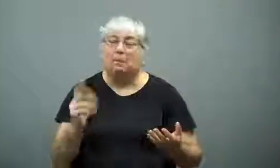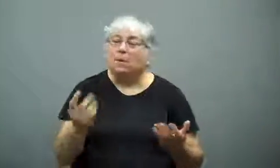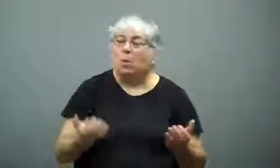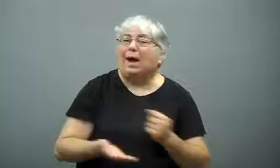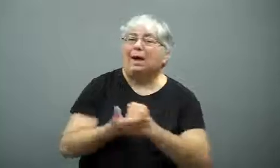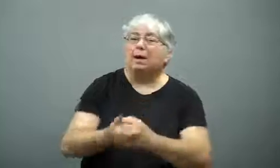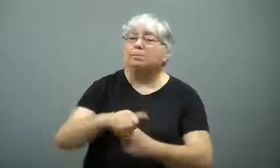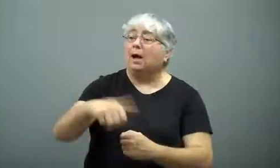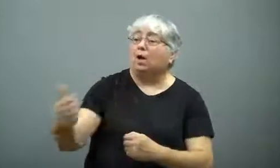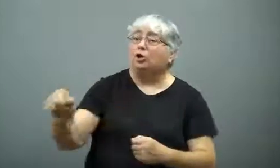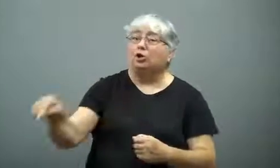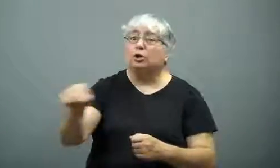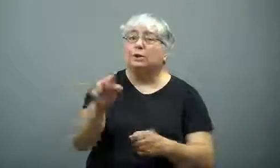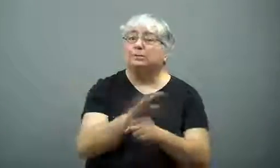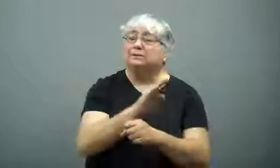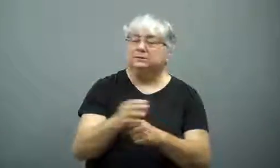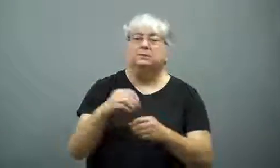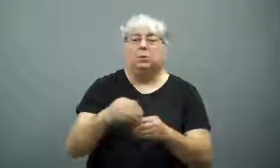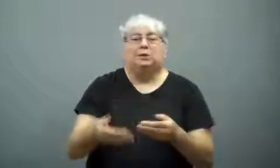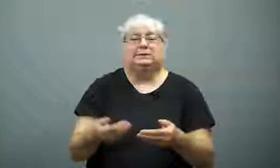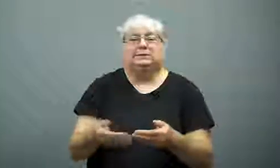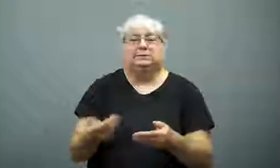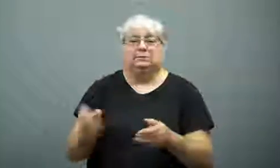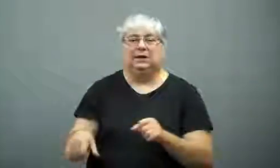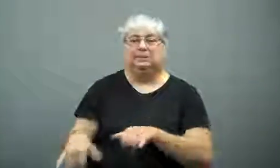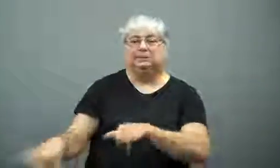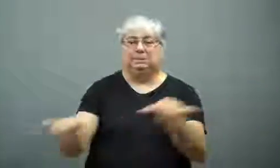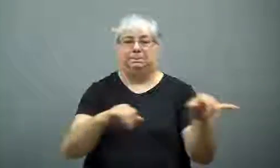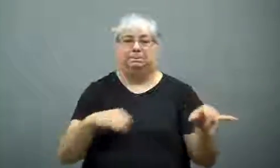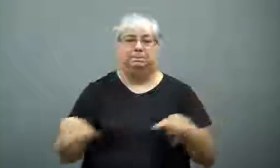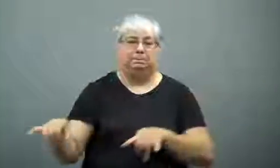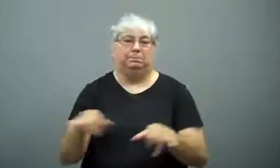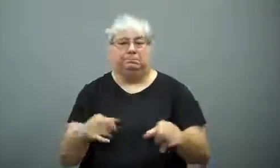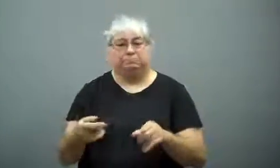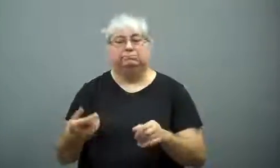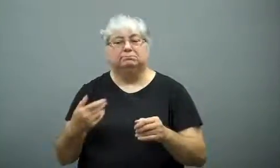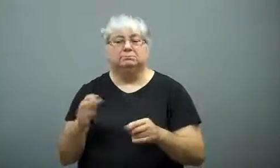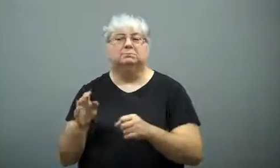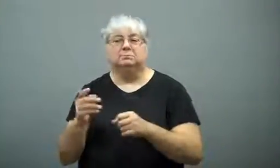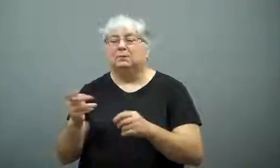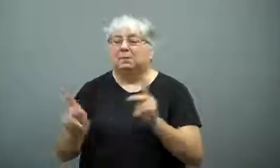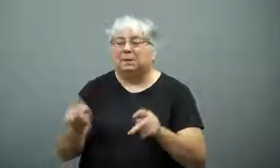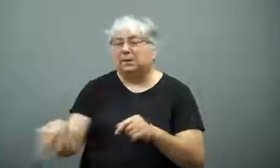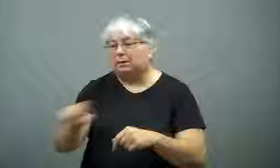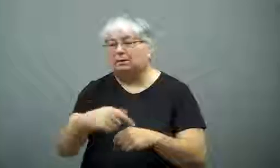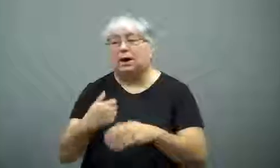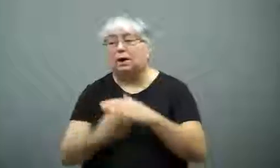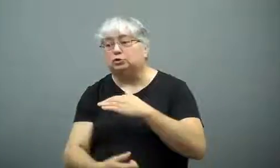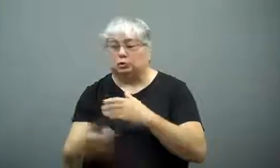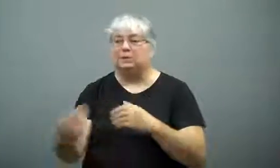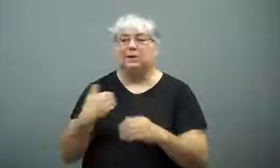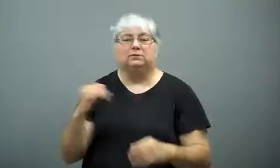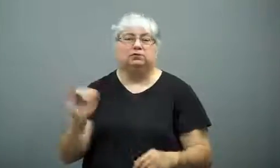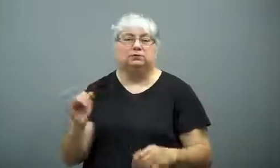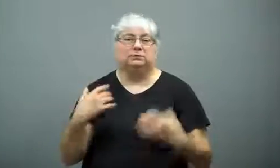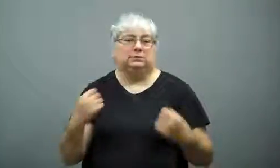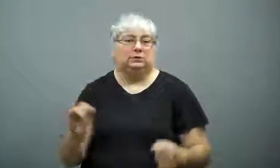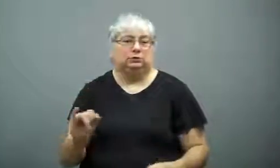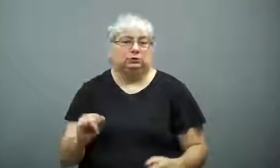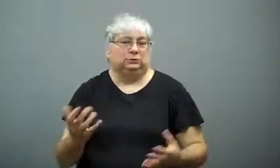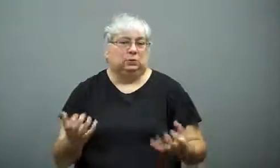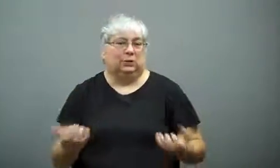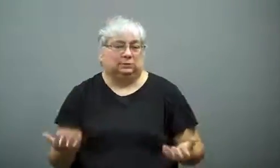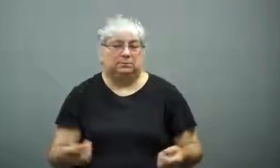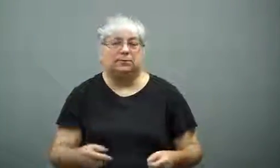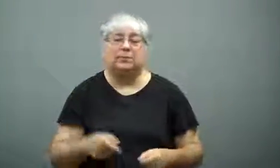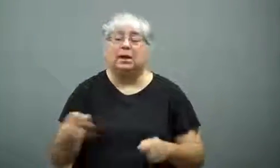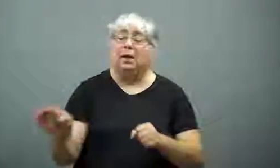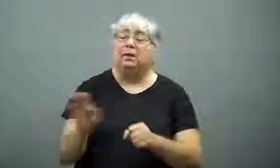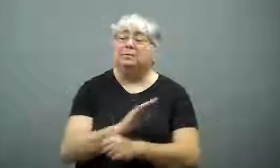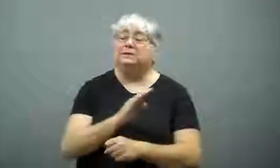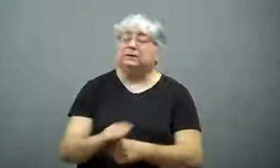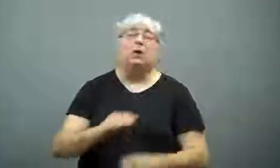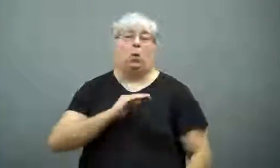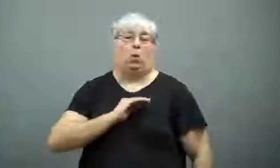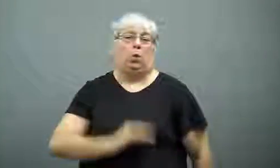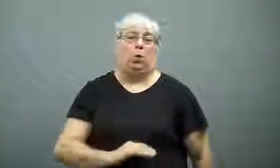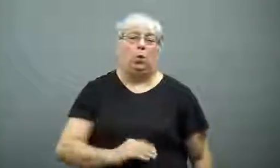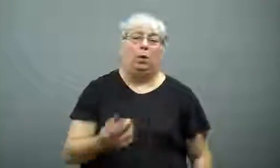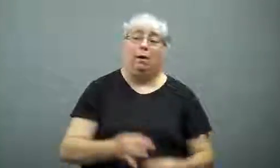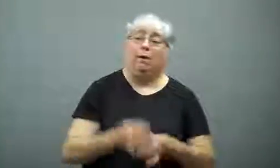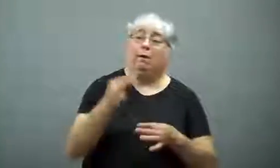The goal is to make it easier for others to follow suit.